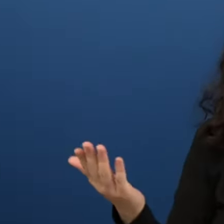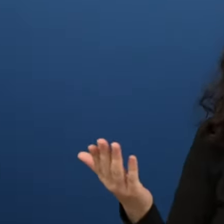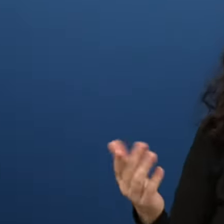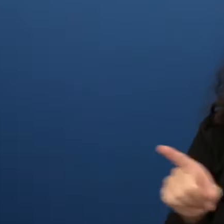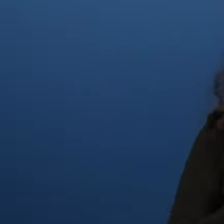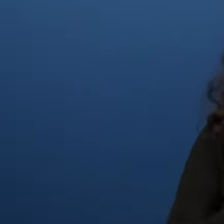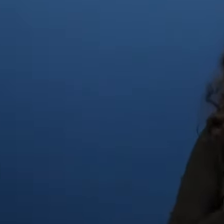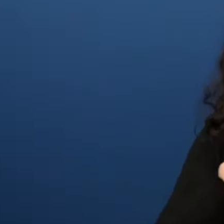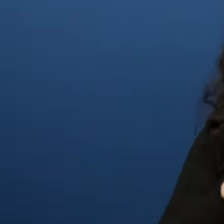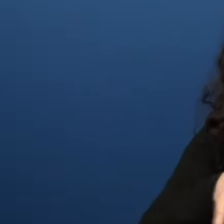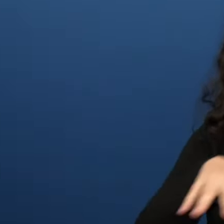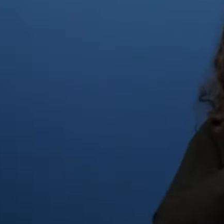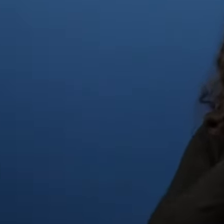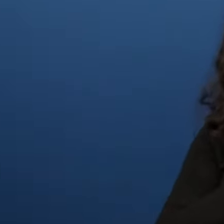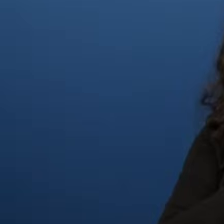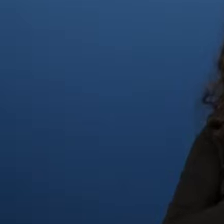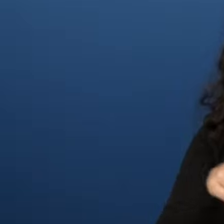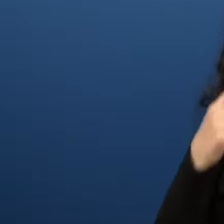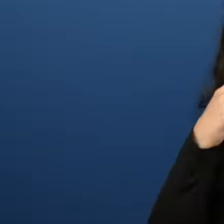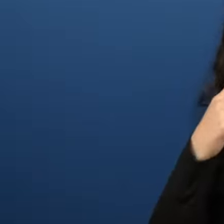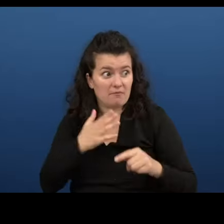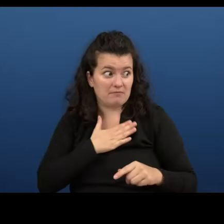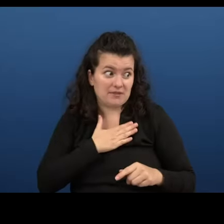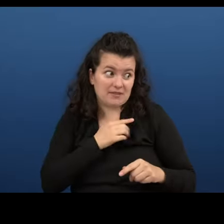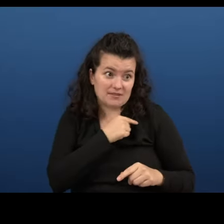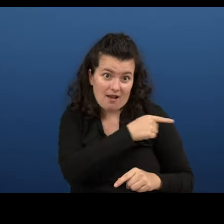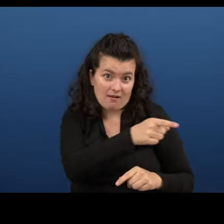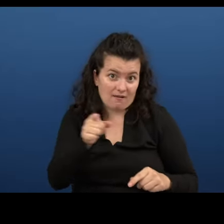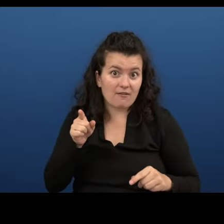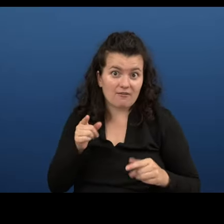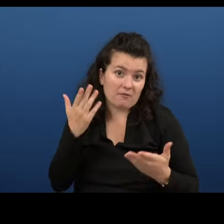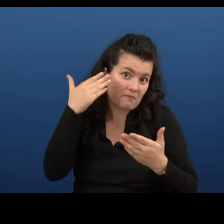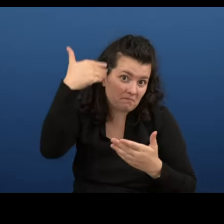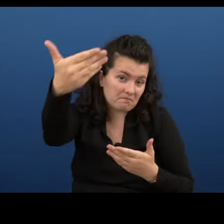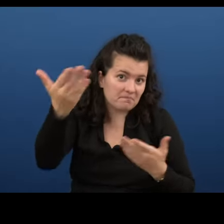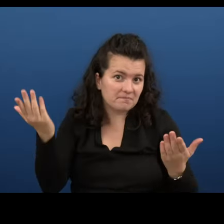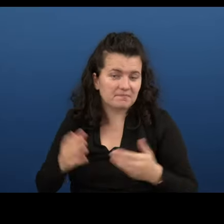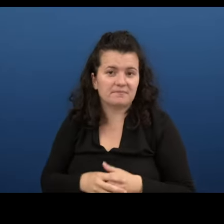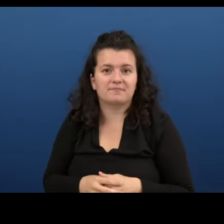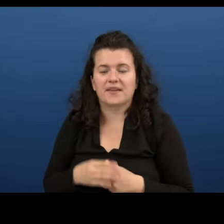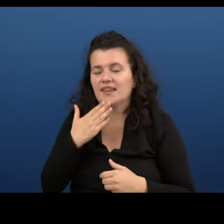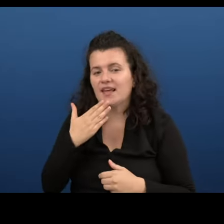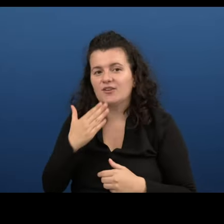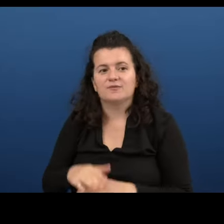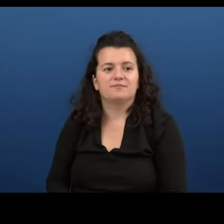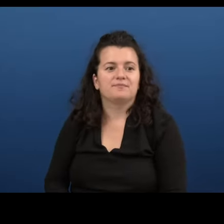as we think about us. Thank you. 16:37:35 Thank you very much. Miss Nicola,